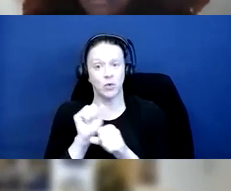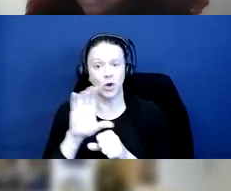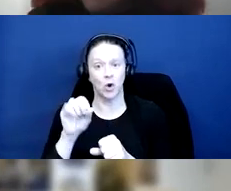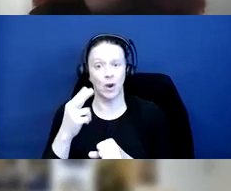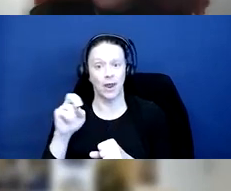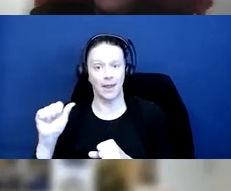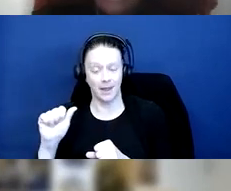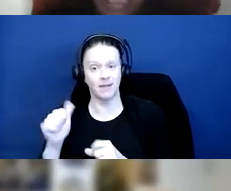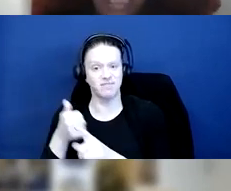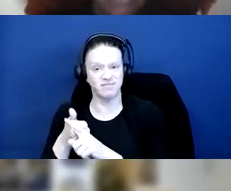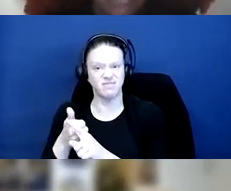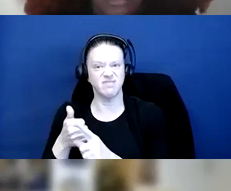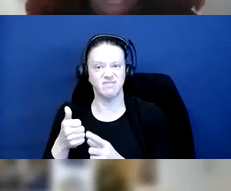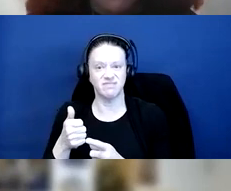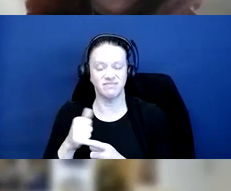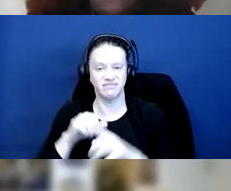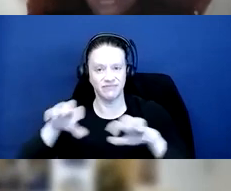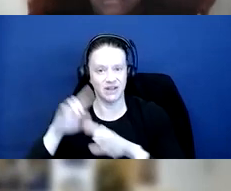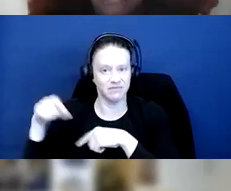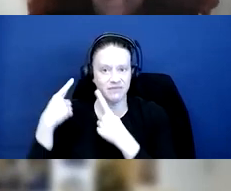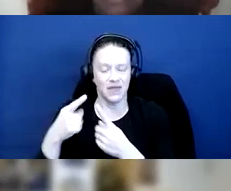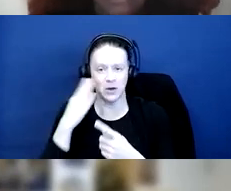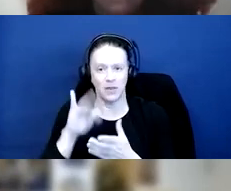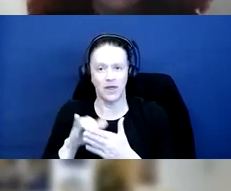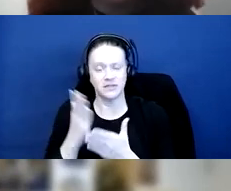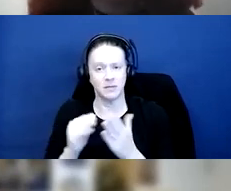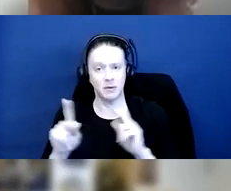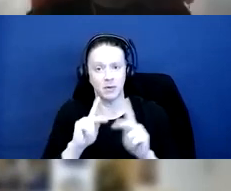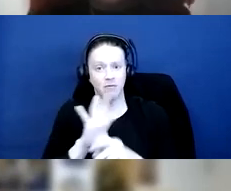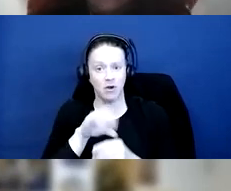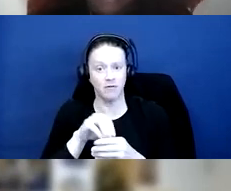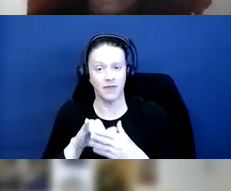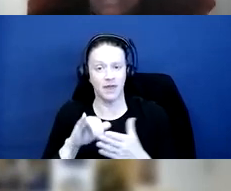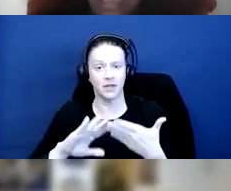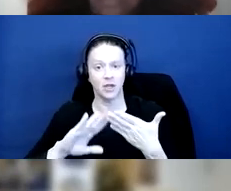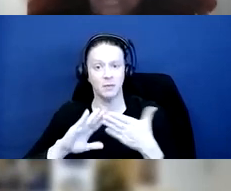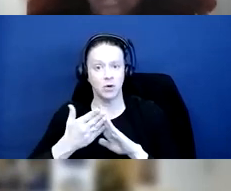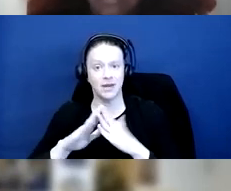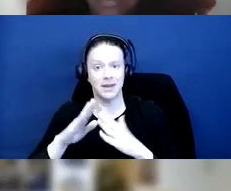I know a couple of you are on our CAT or other folks on our Policy Committee who are newer to policy and advocacy work,